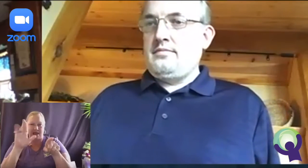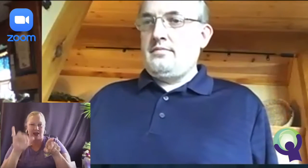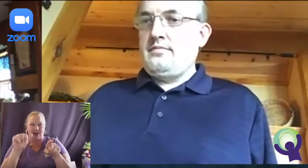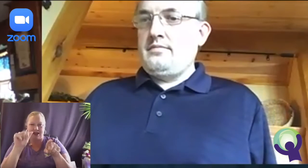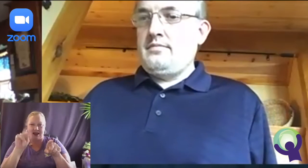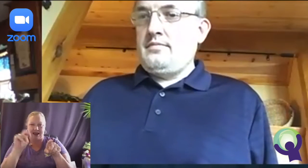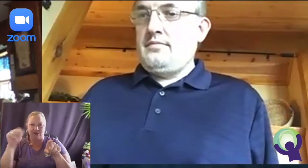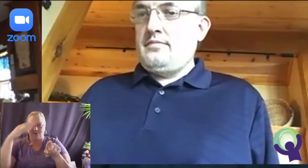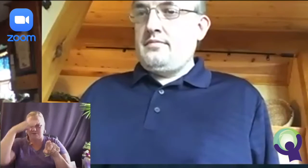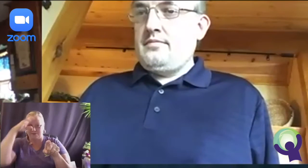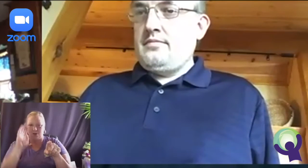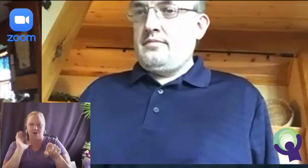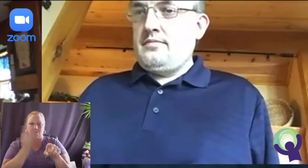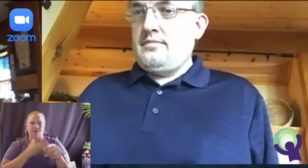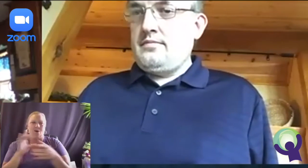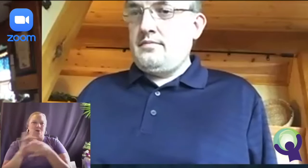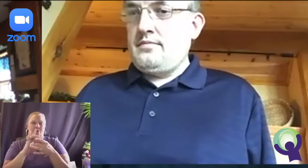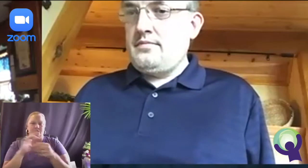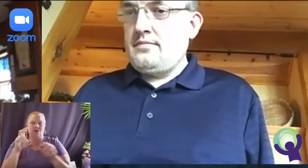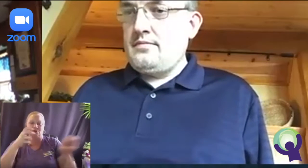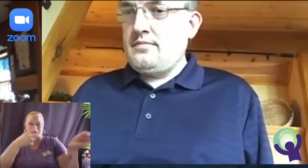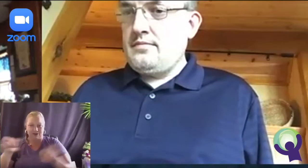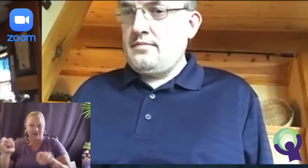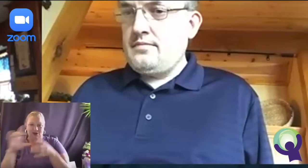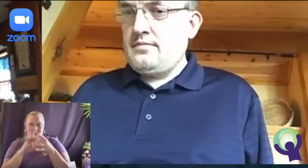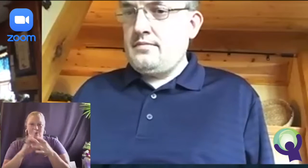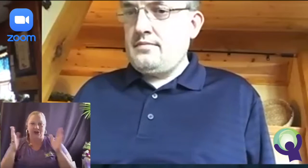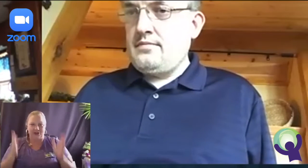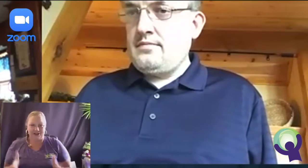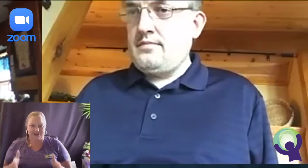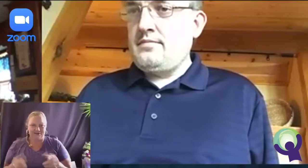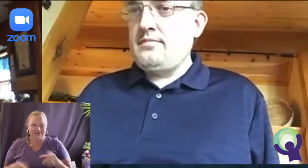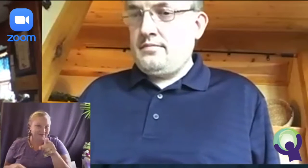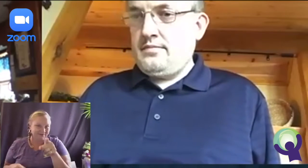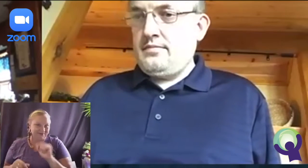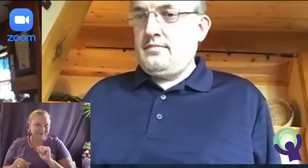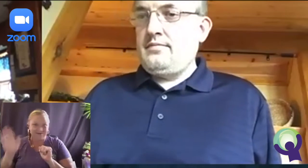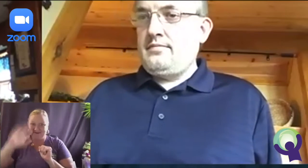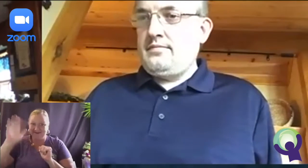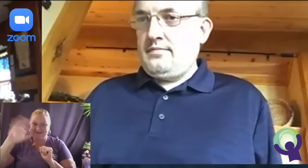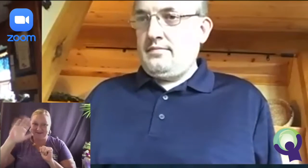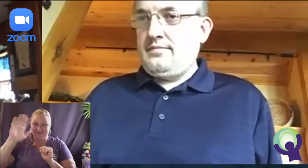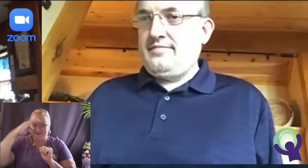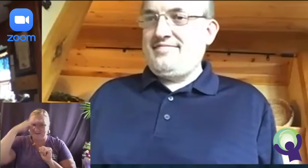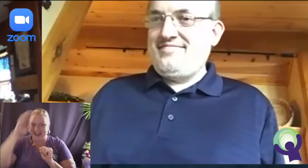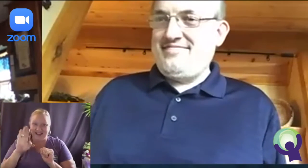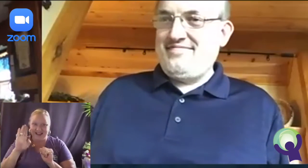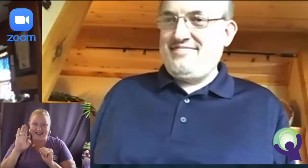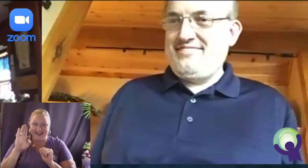and also I'd like to introduce Maryann Barnett. She's our coordinator for transition services. So hi, Maryann.